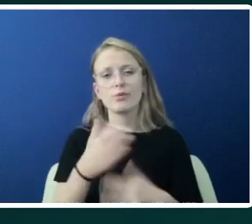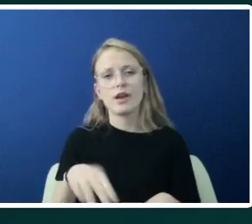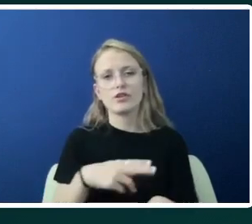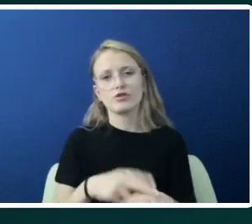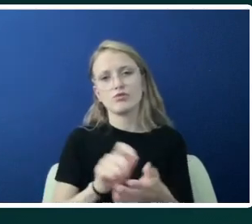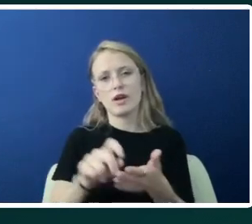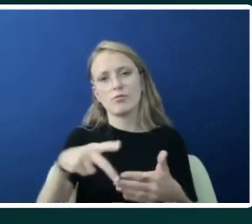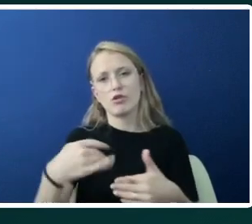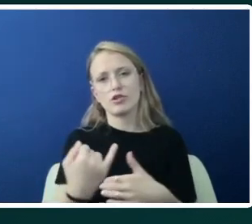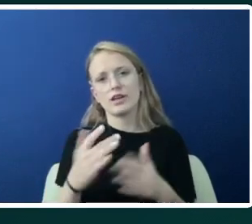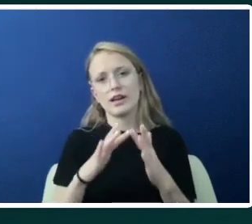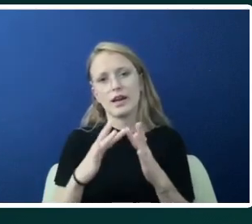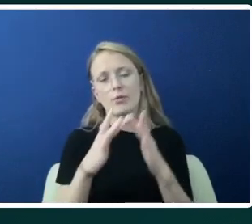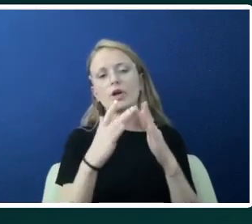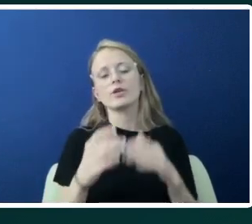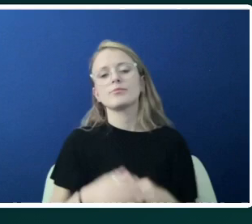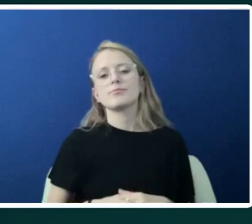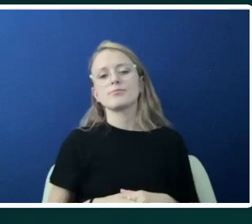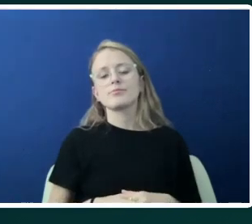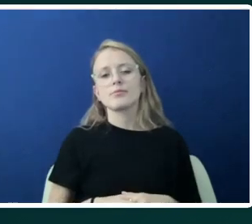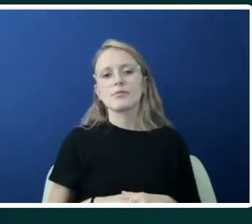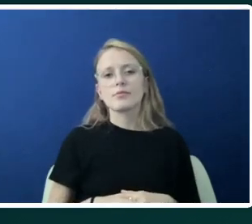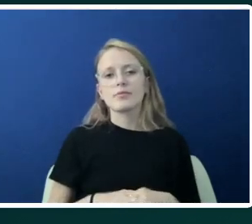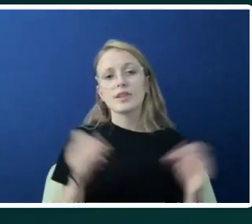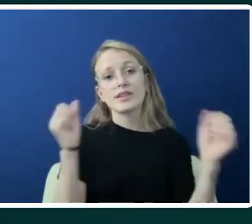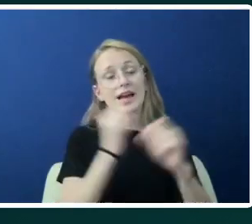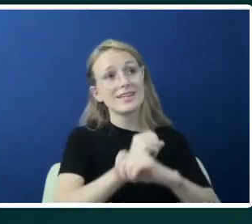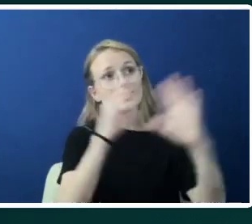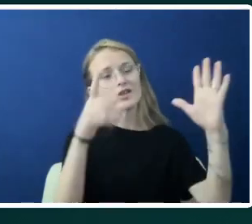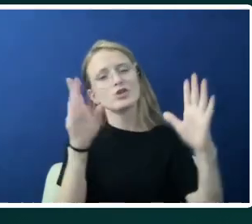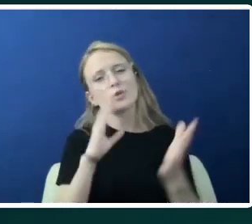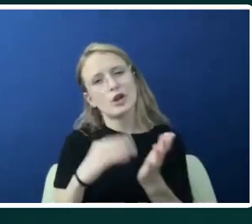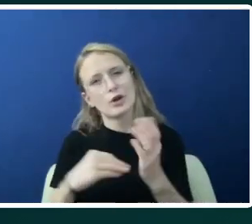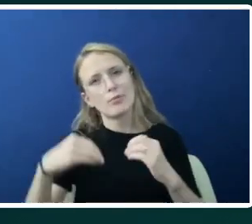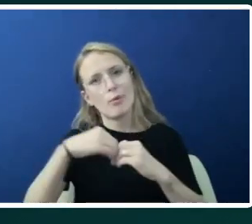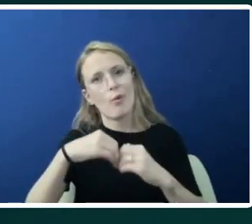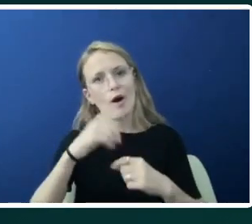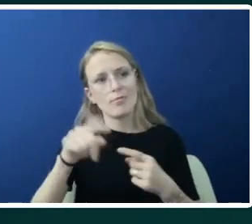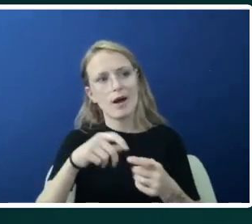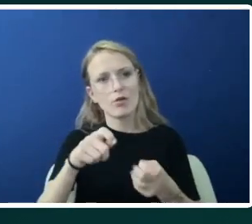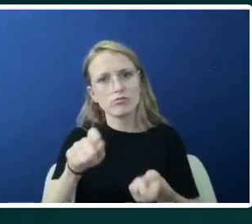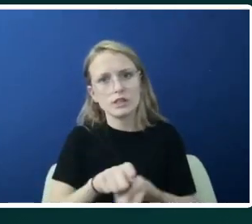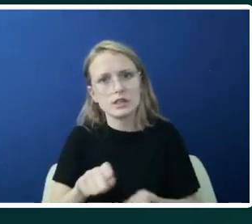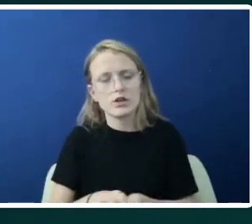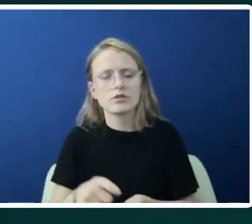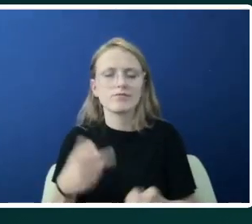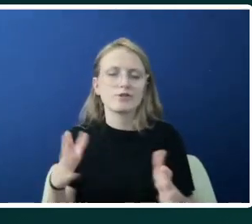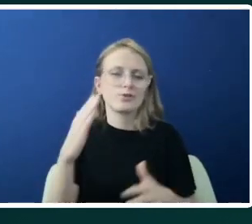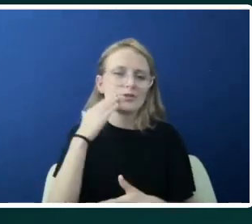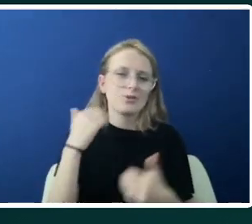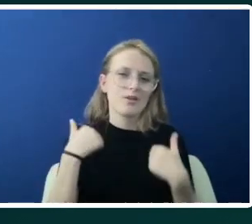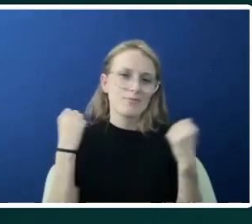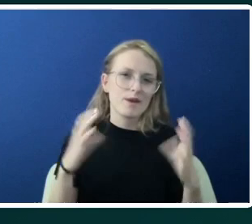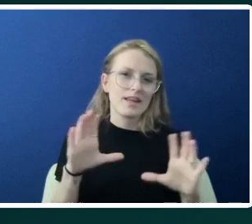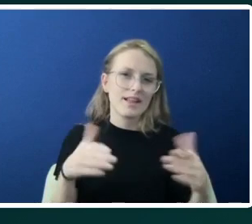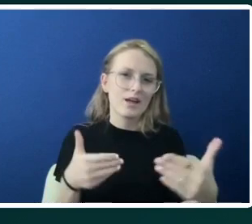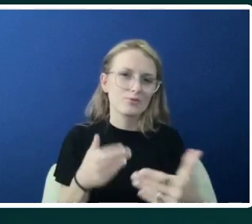And the idea -- and you're going to learn more about the details. I know we've got lots of classroom folks here, and administrators who may be interested in the day-to-day details. So,